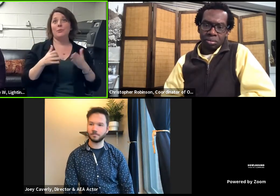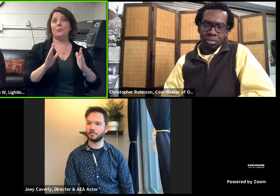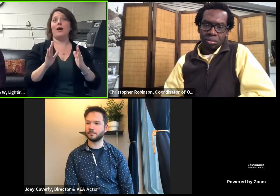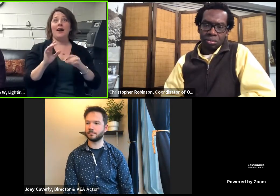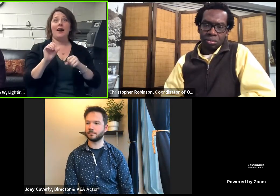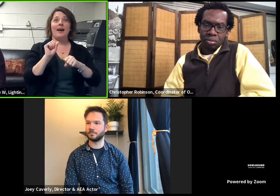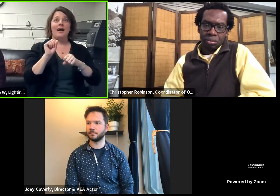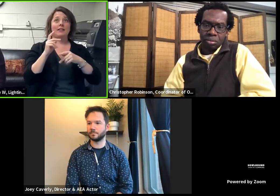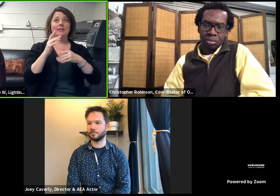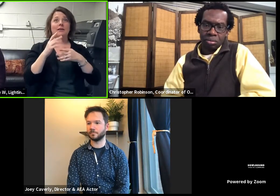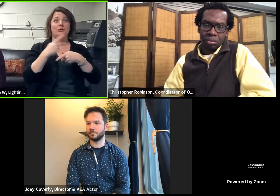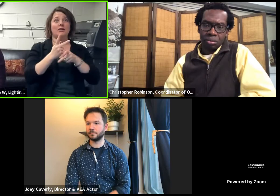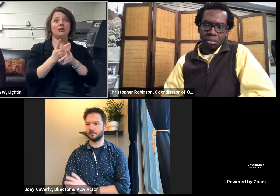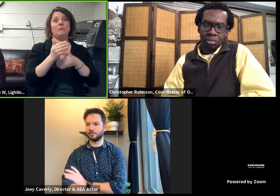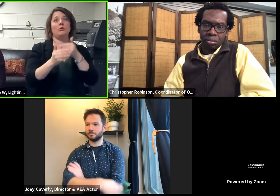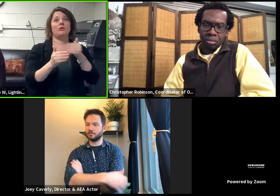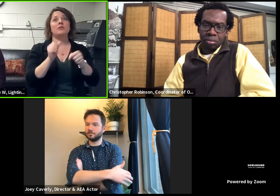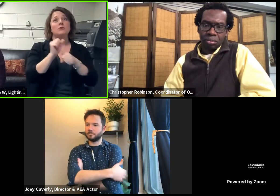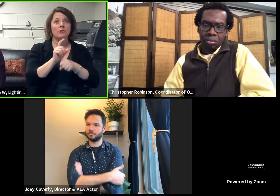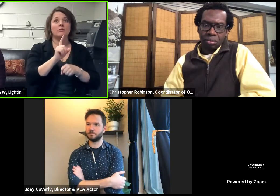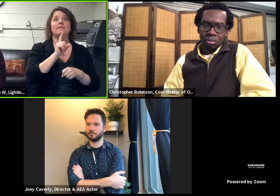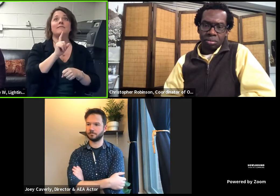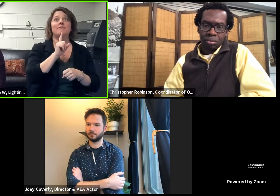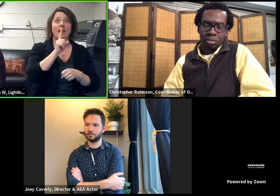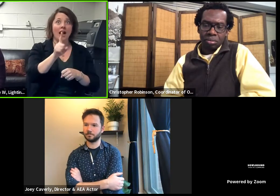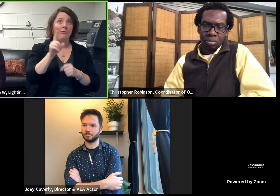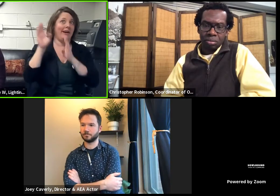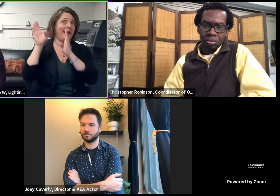In terms of lighting design and the production process,